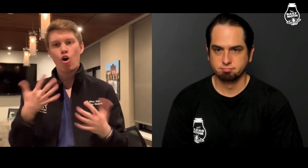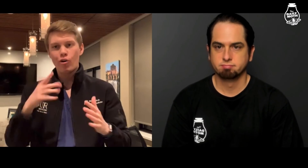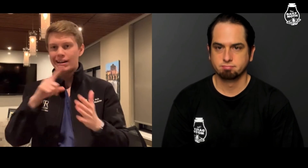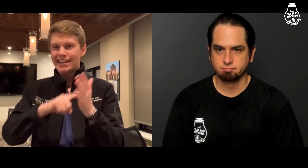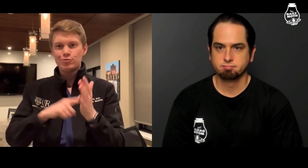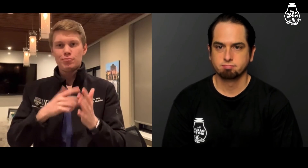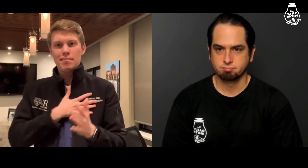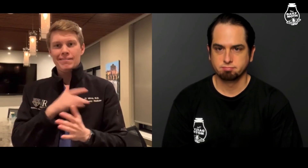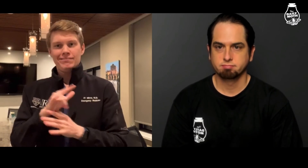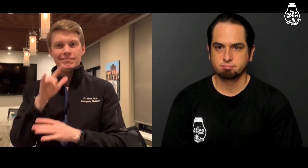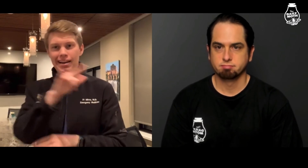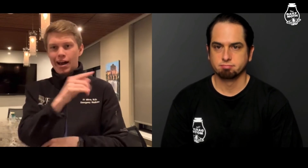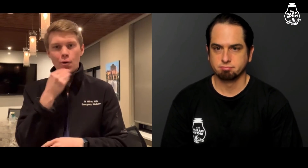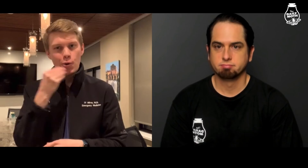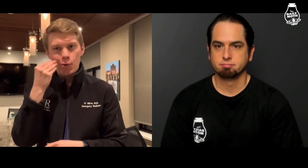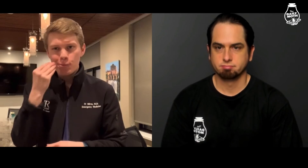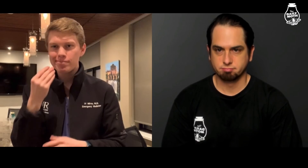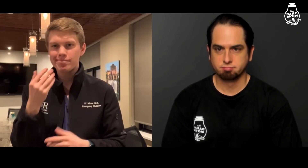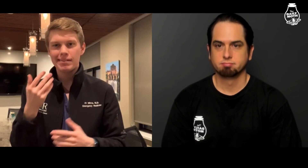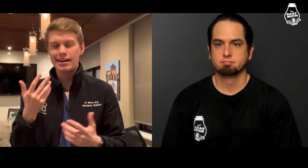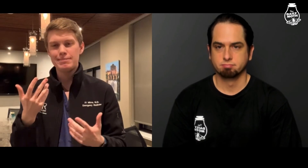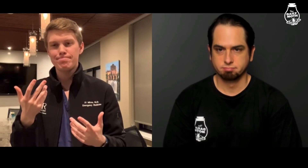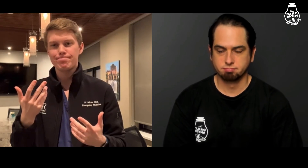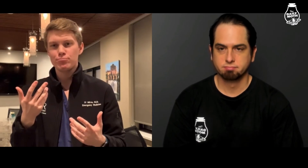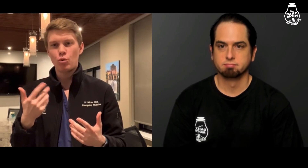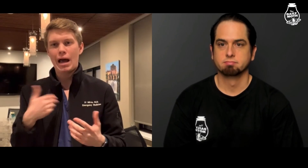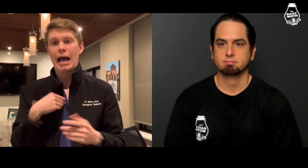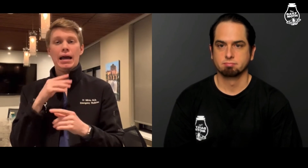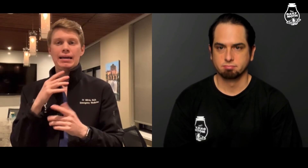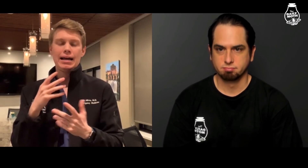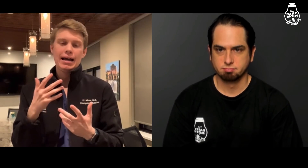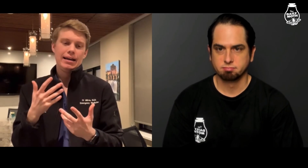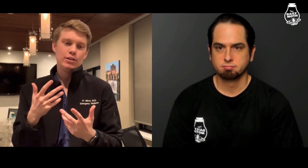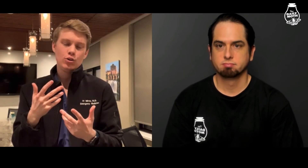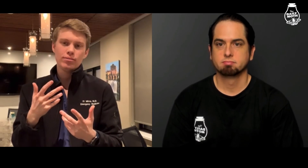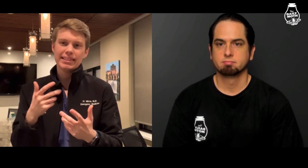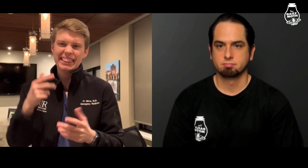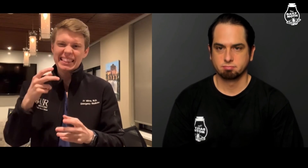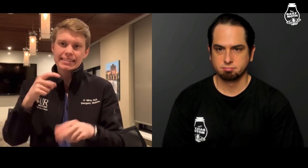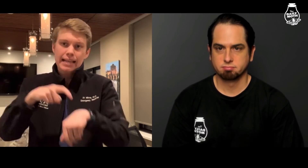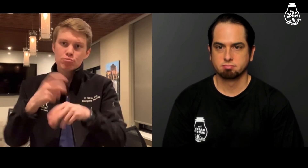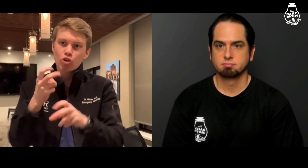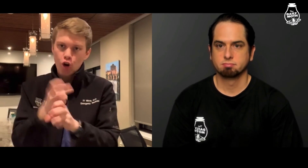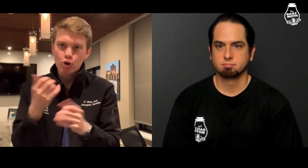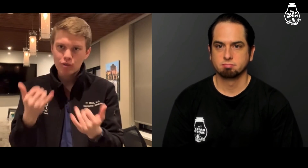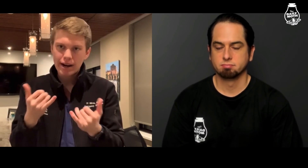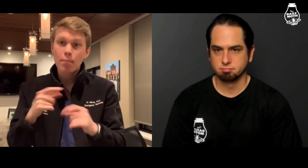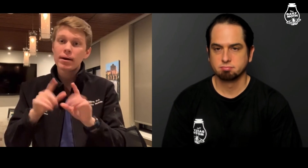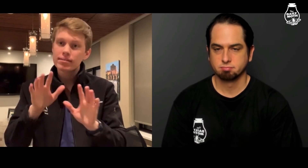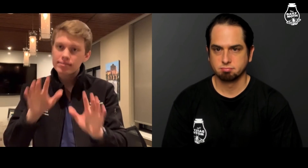I have already cancelled my flight home. Times are hard right now but things will get better.